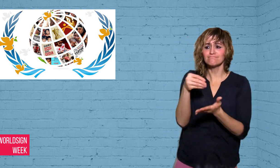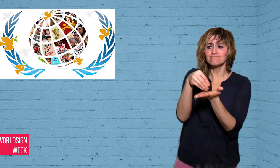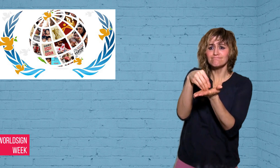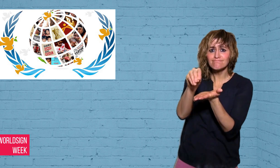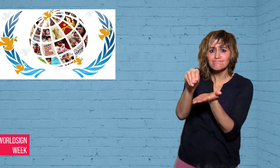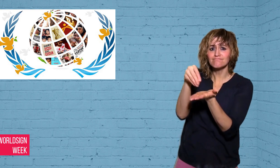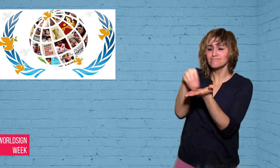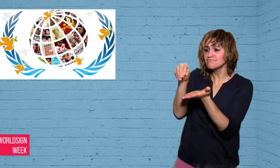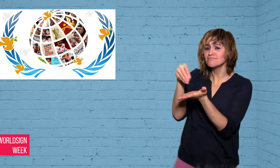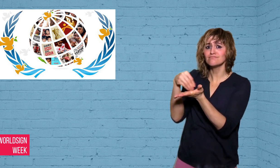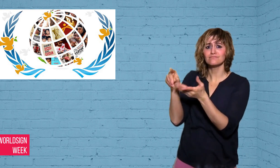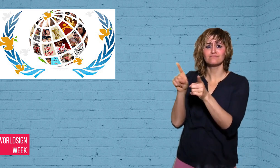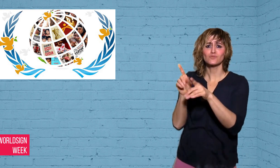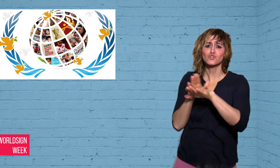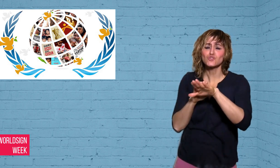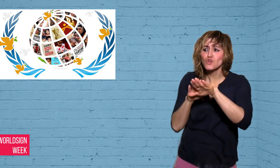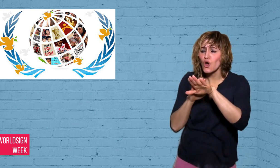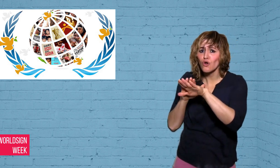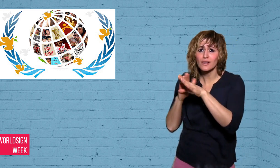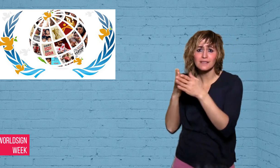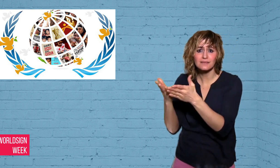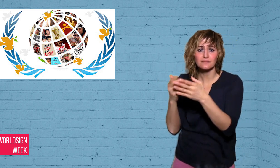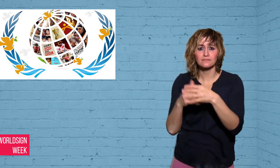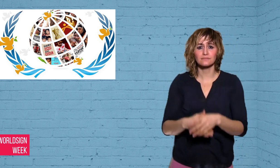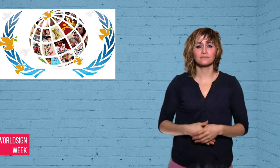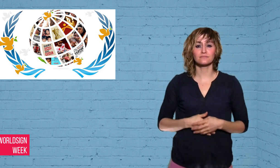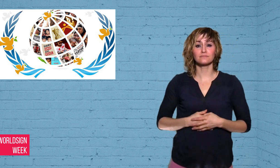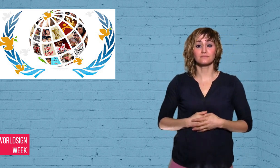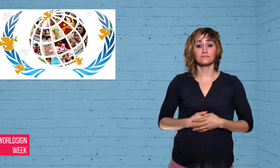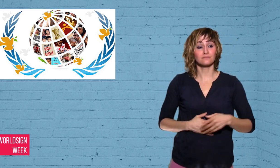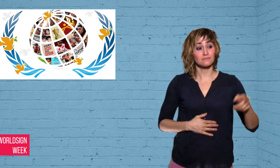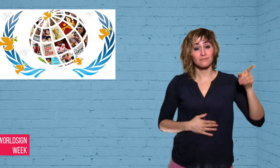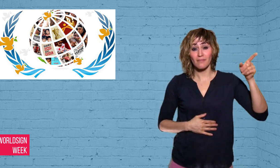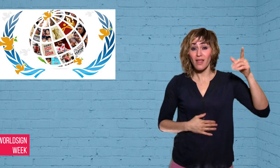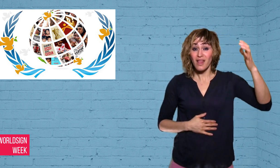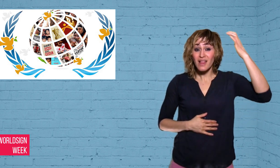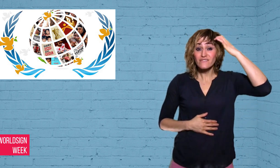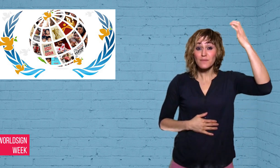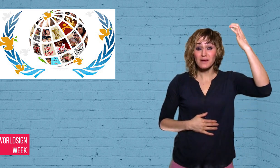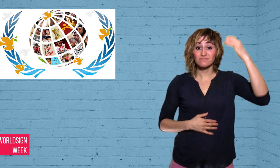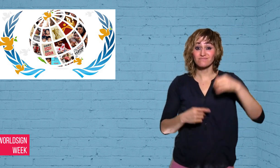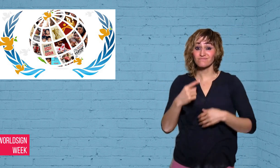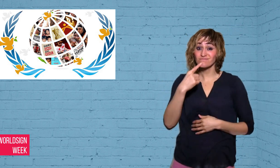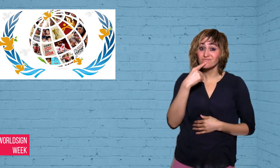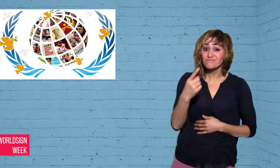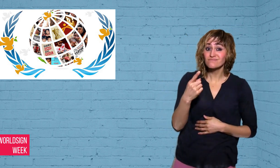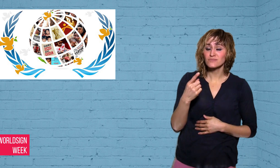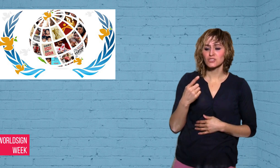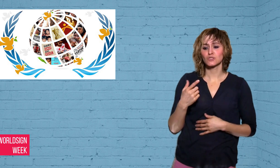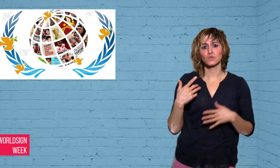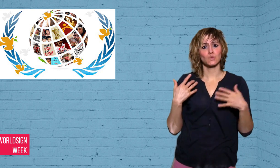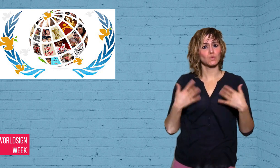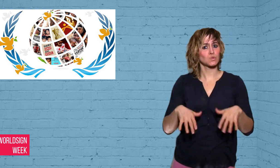The government said it could take several